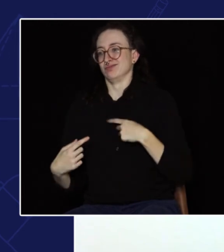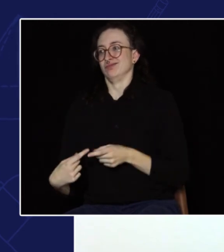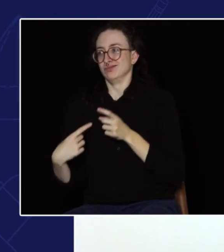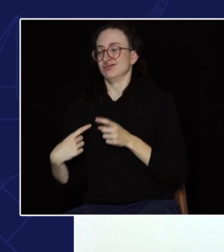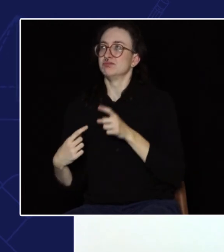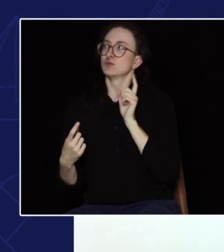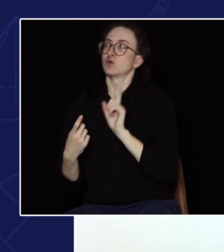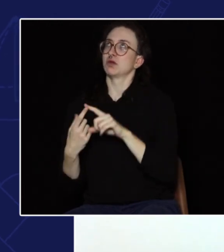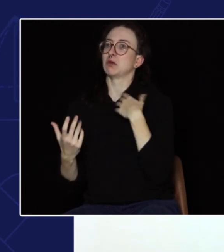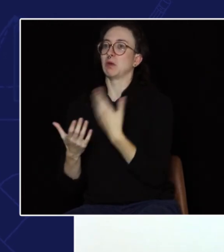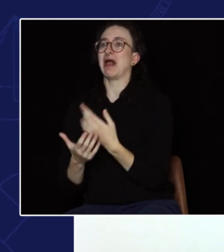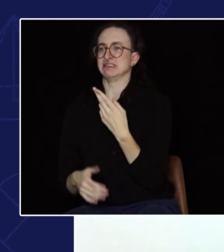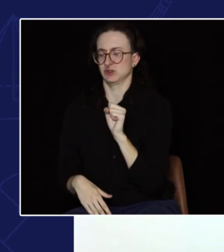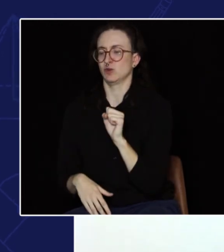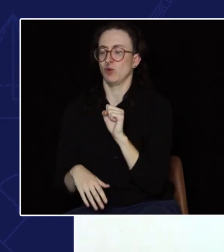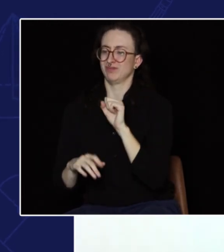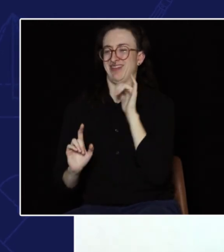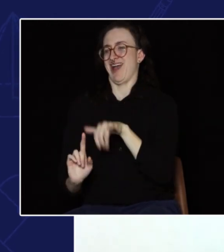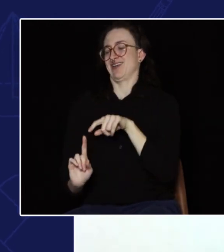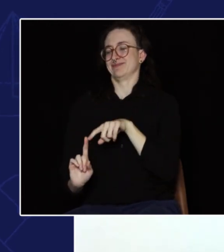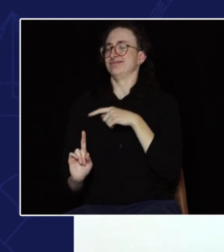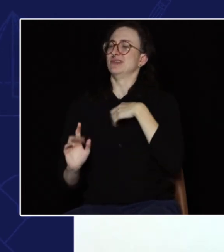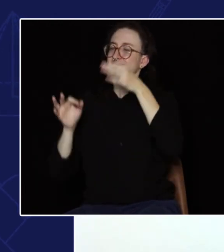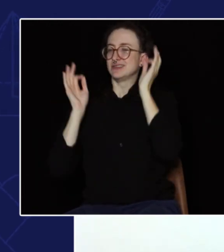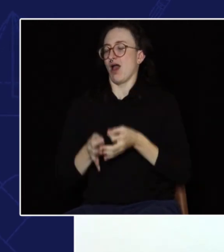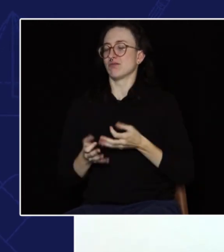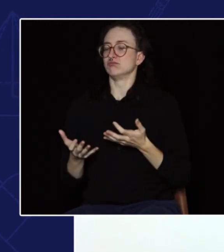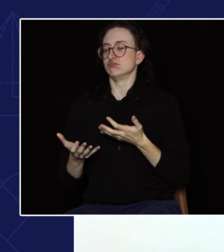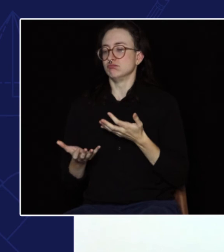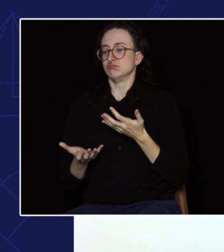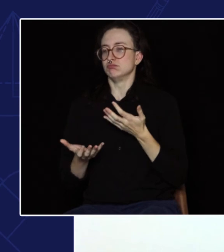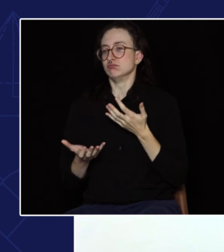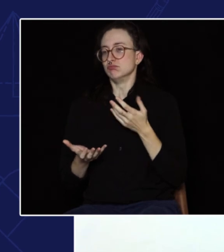but I decided that this is my -- part of my identity.